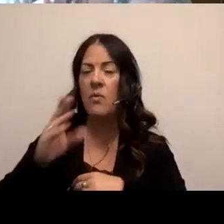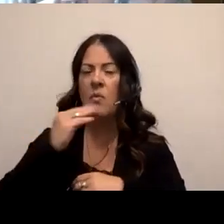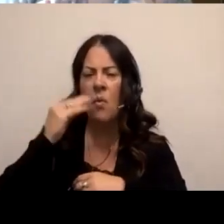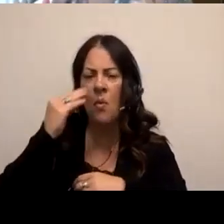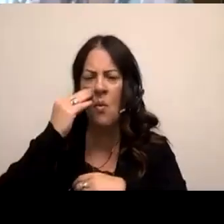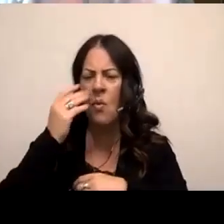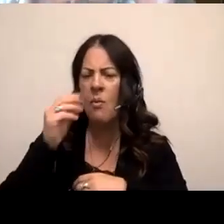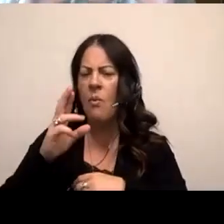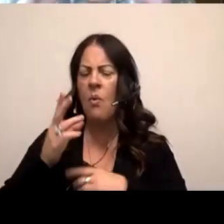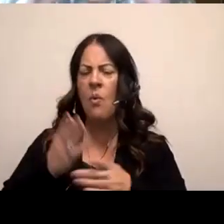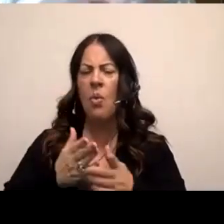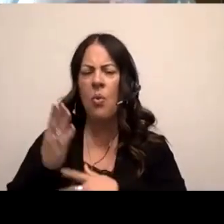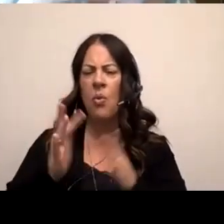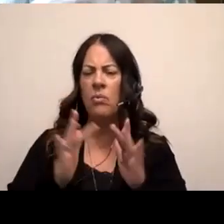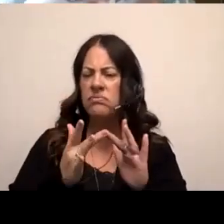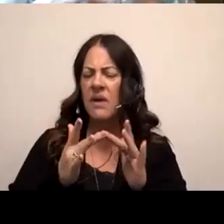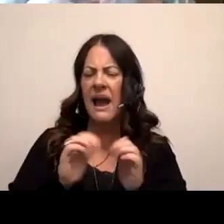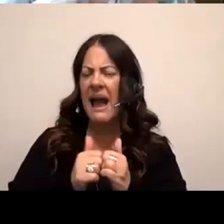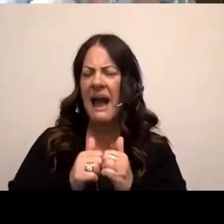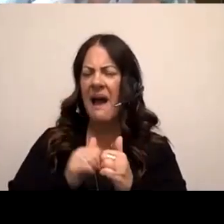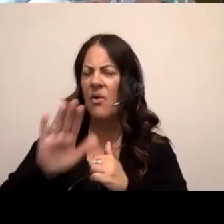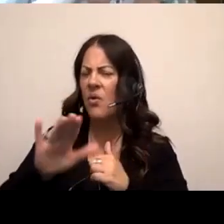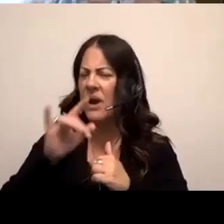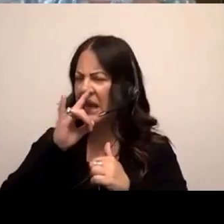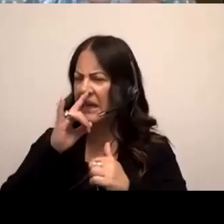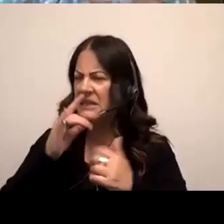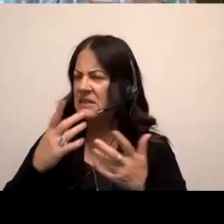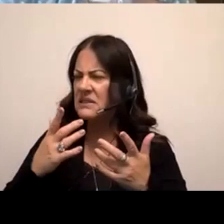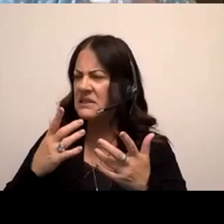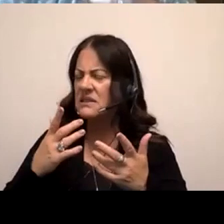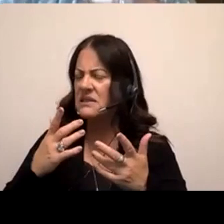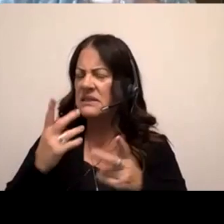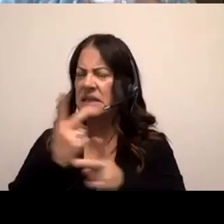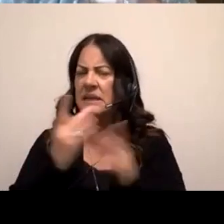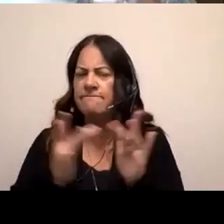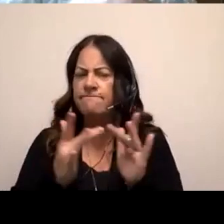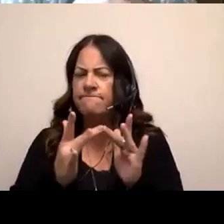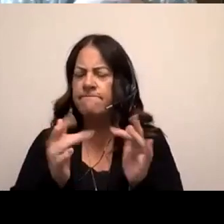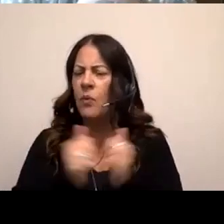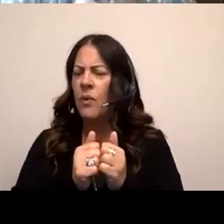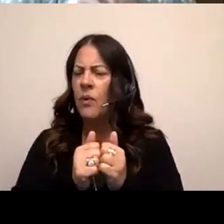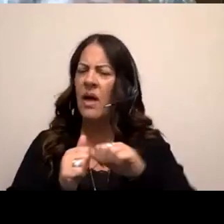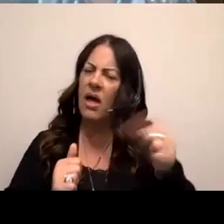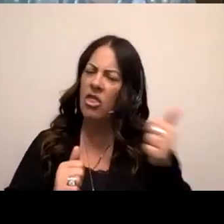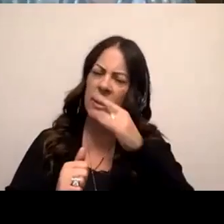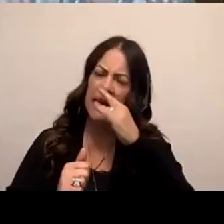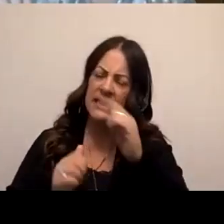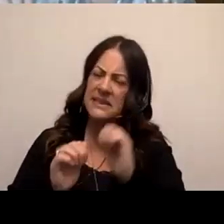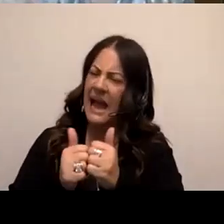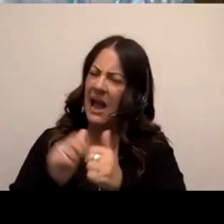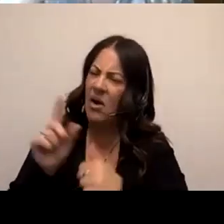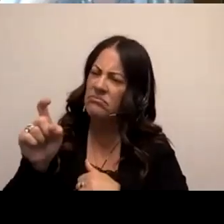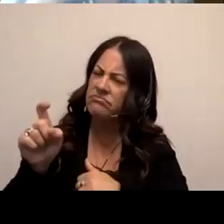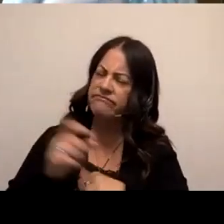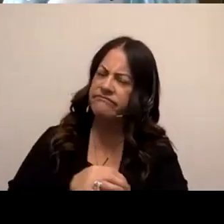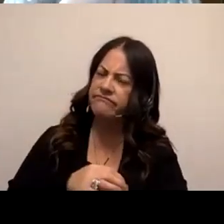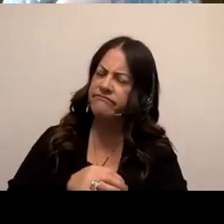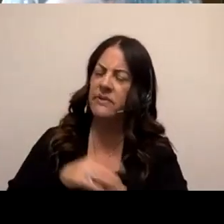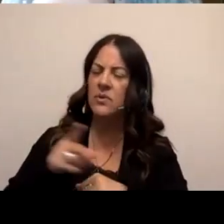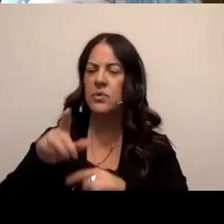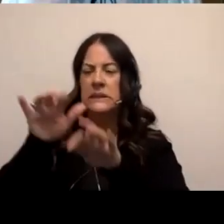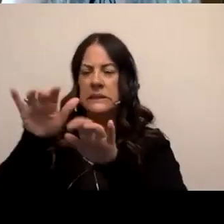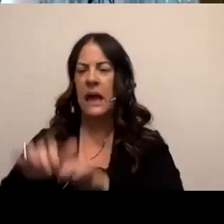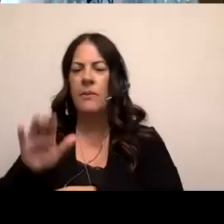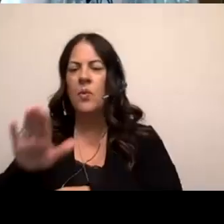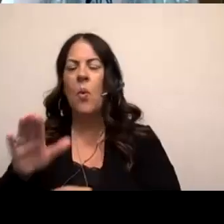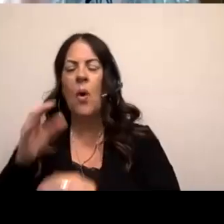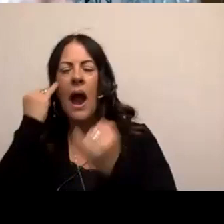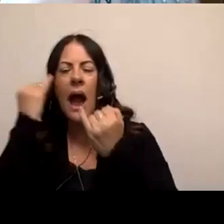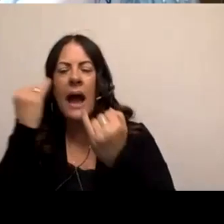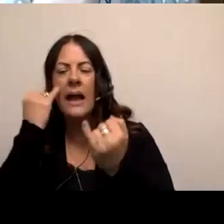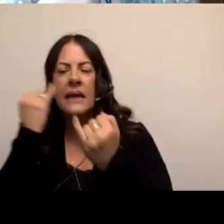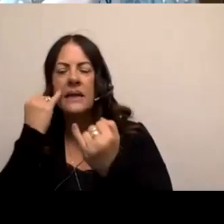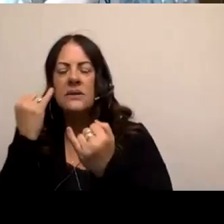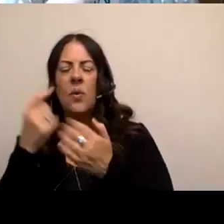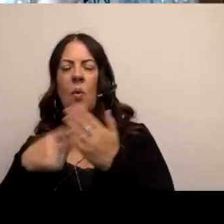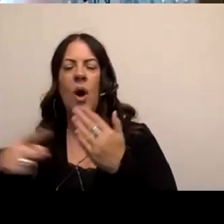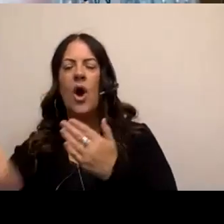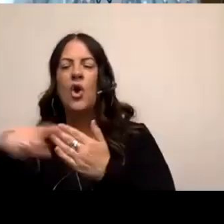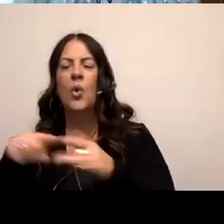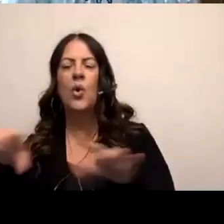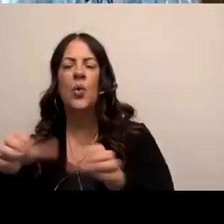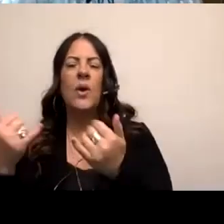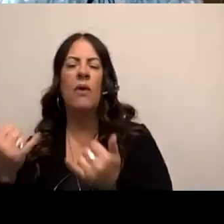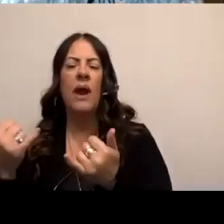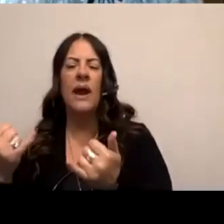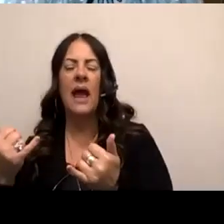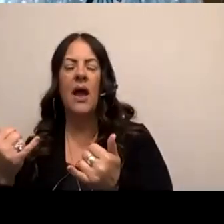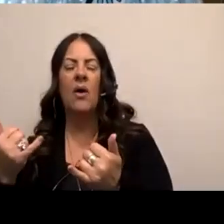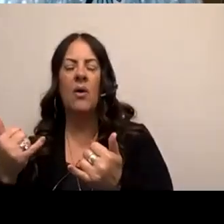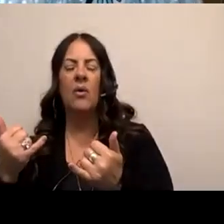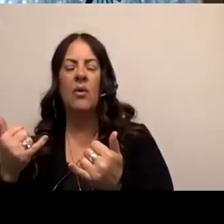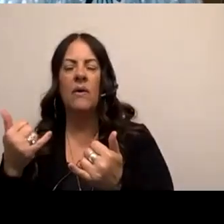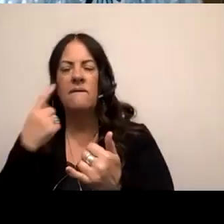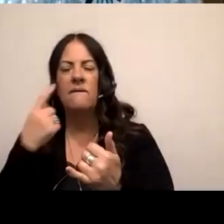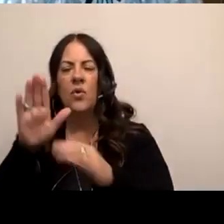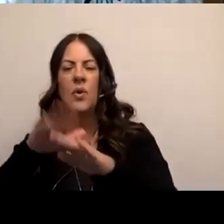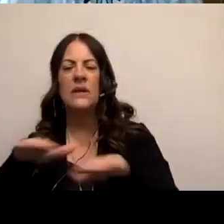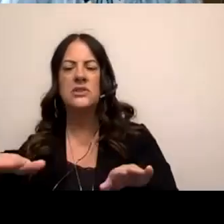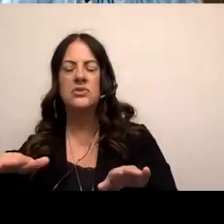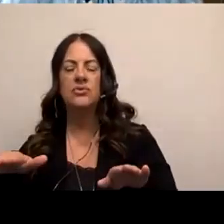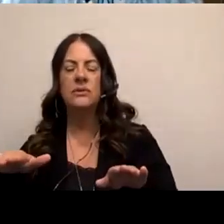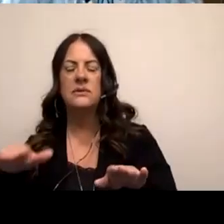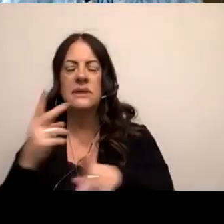ARE LIVING, HOW ARE THEY CONNECTING WITH OTHER I'M CURIOUS WHAT'S HAPPENING ALREADY. ALL